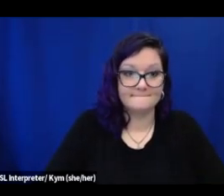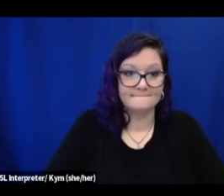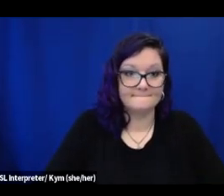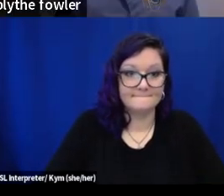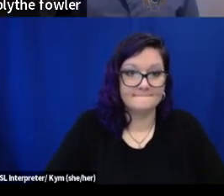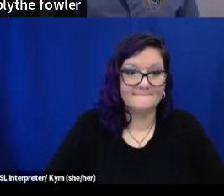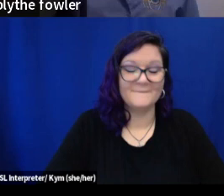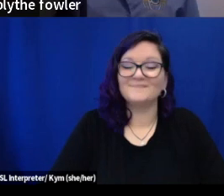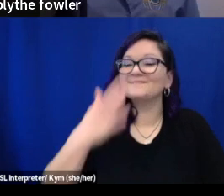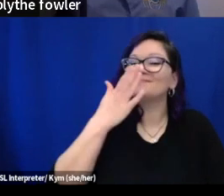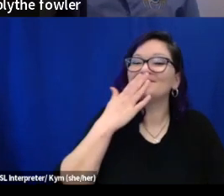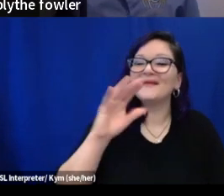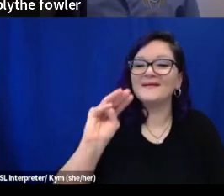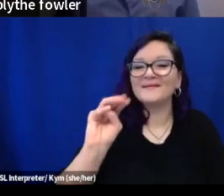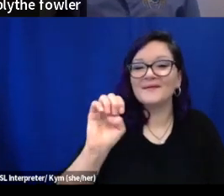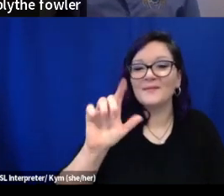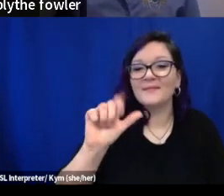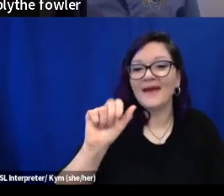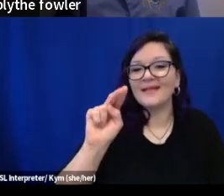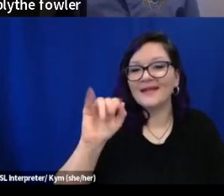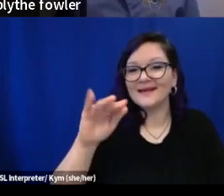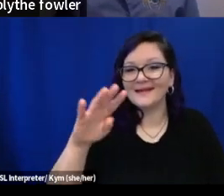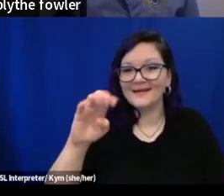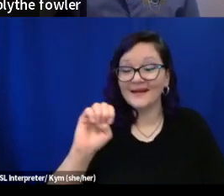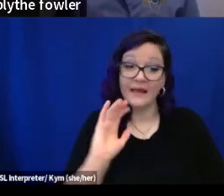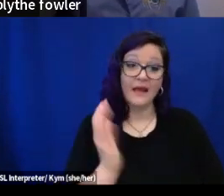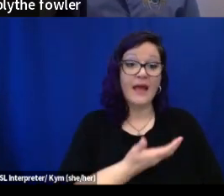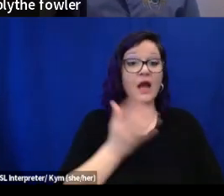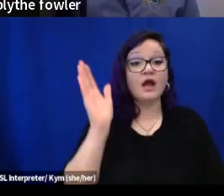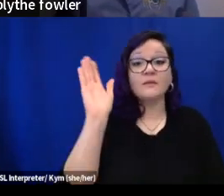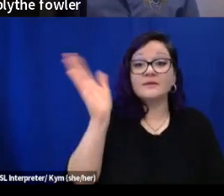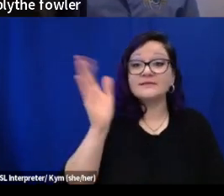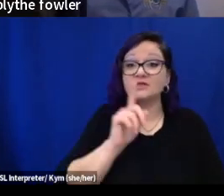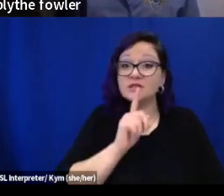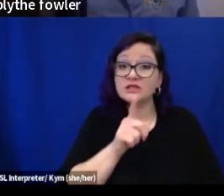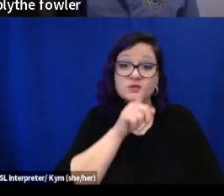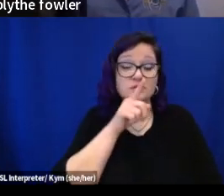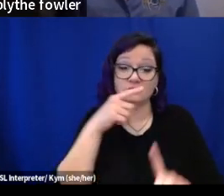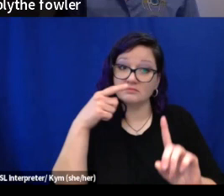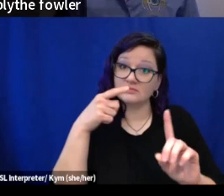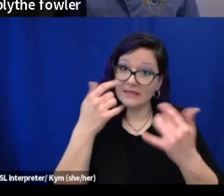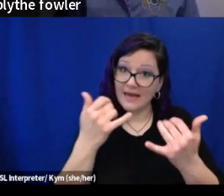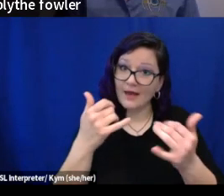Alright, thank you, Melanie. Our presentation is really drawing to a close at this time.